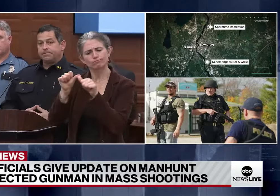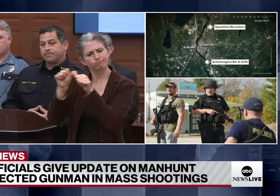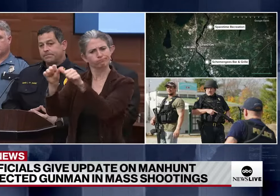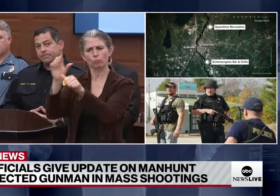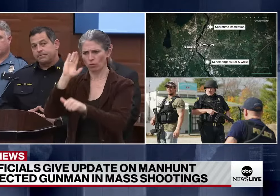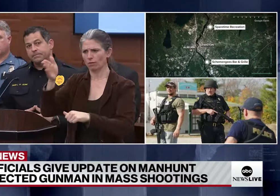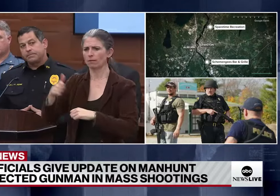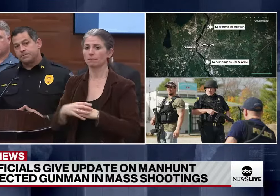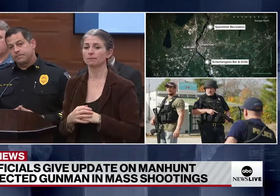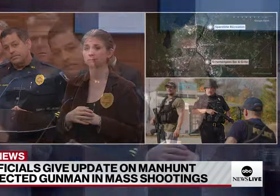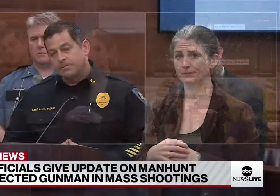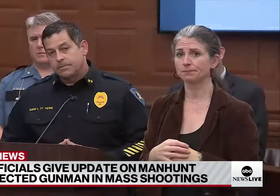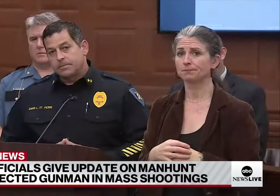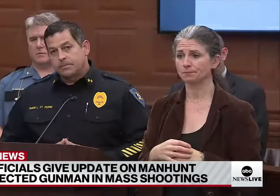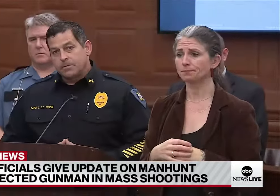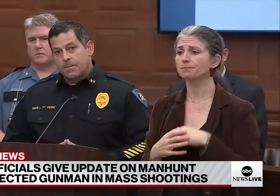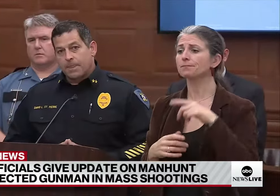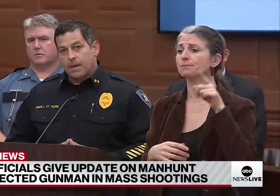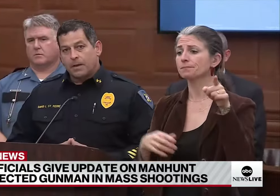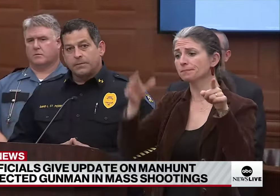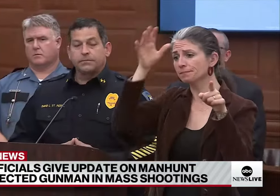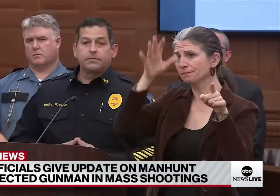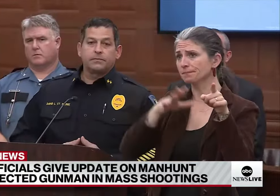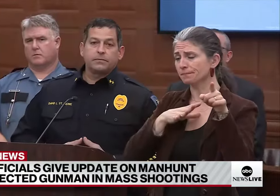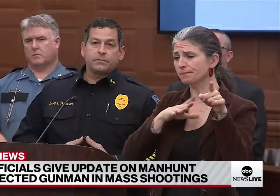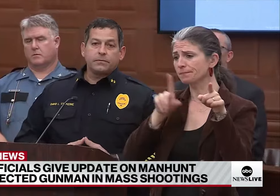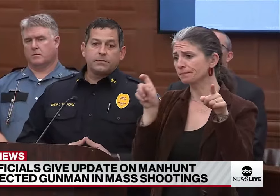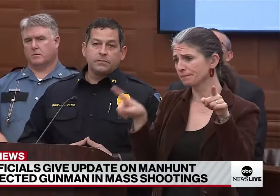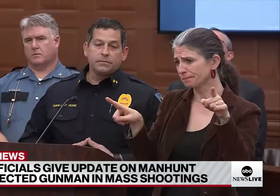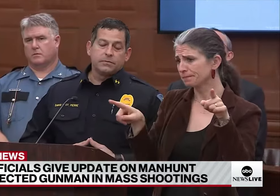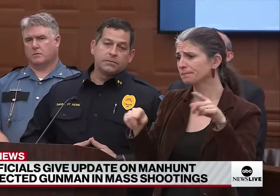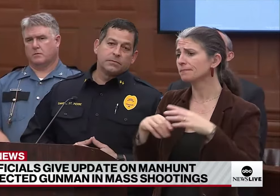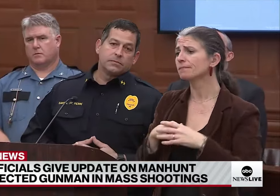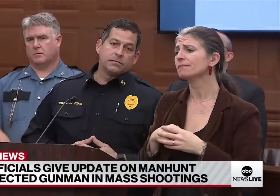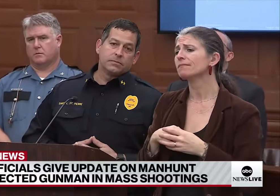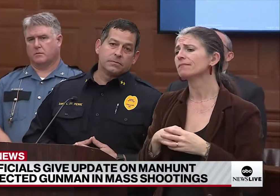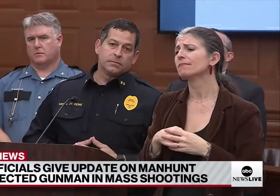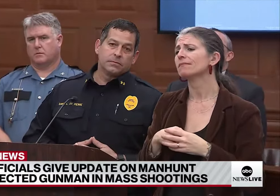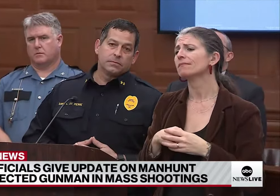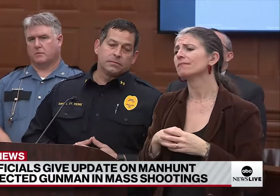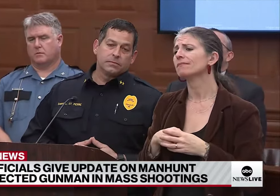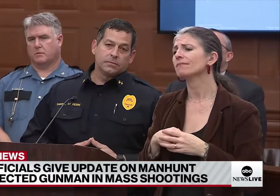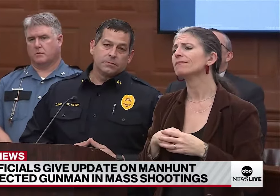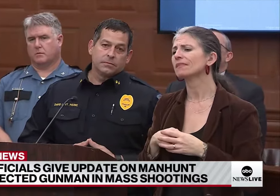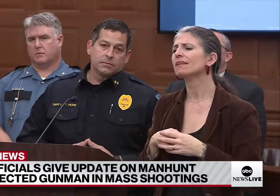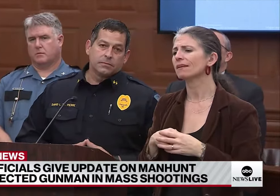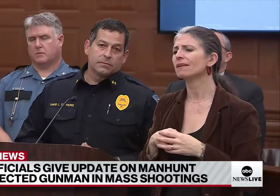TIMES. AND WE AND WE PRESS ON AND WE GET THE JOB DONE.